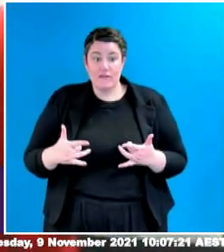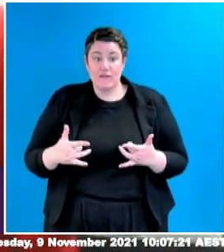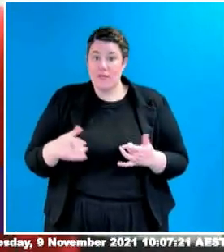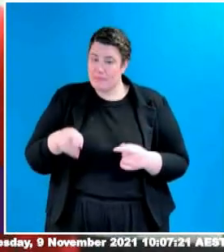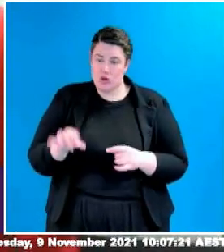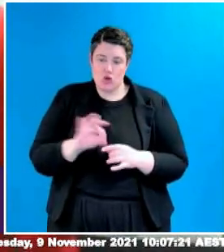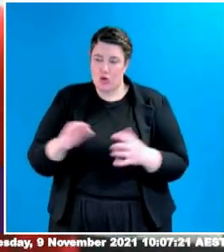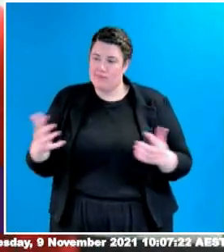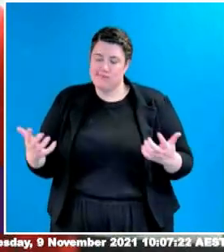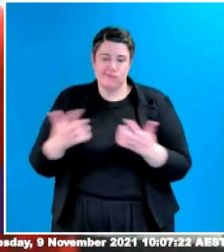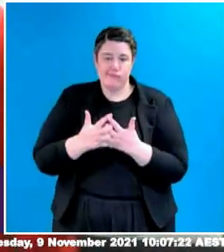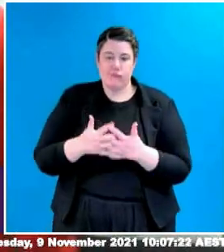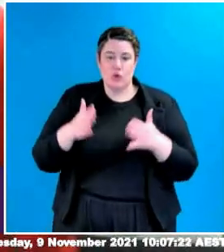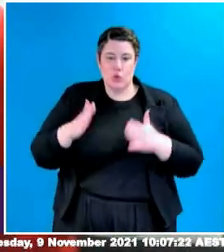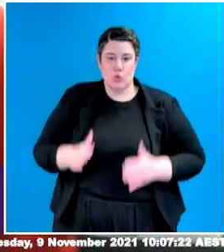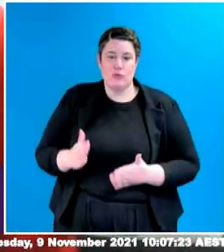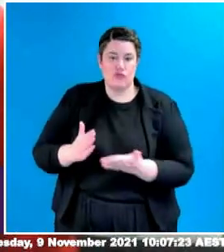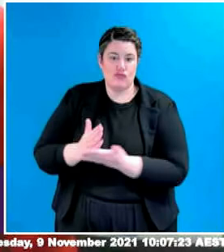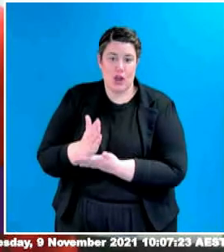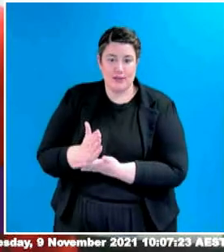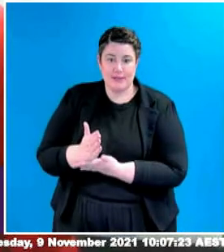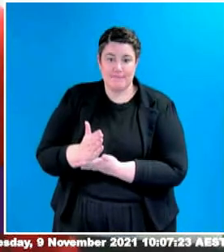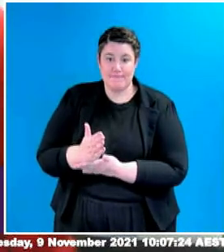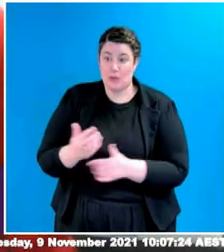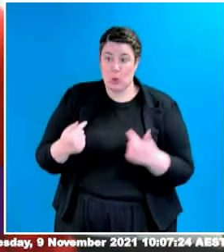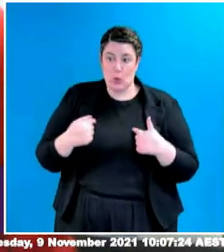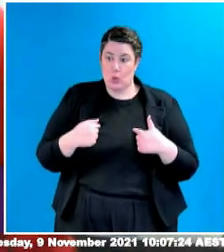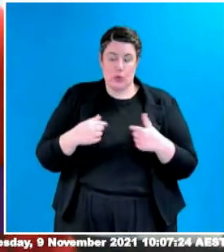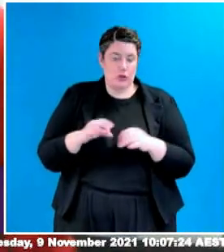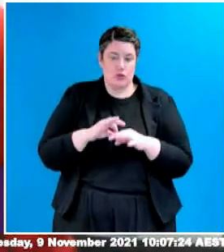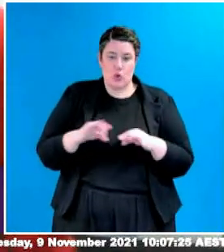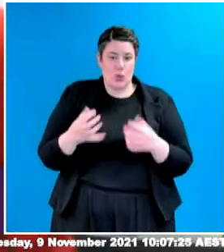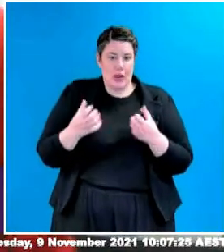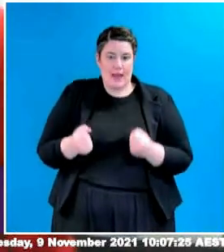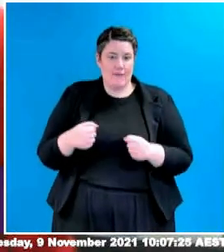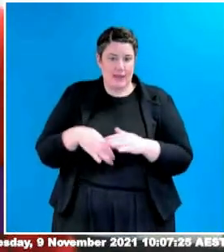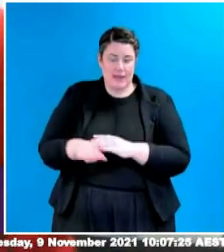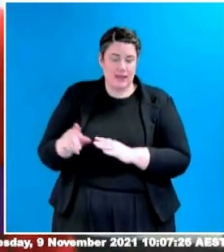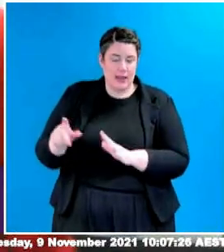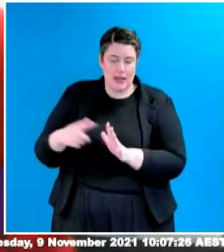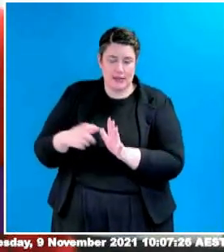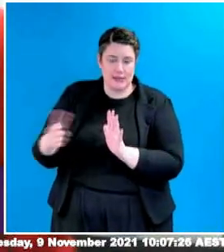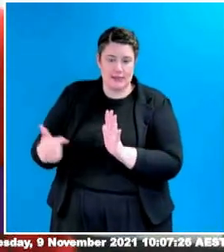with human rights, and that is done expressly. We don't have an override provision in the ACT.